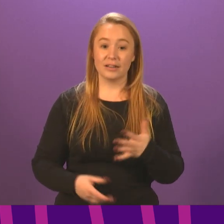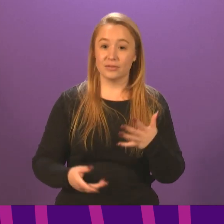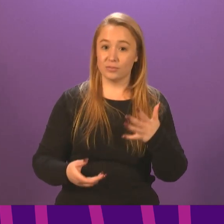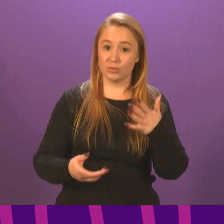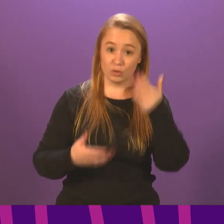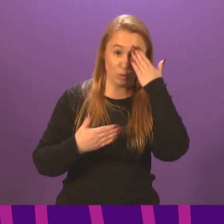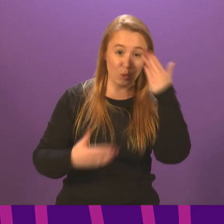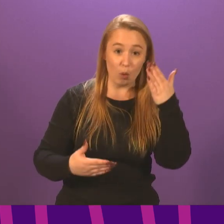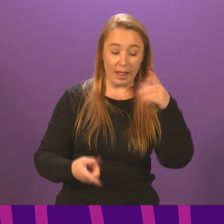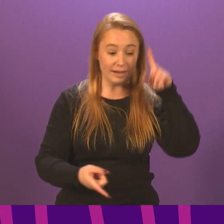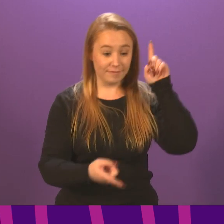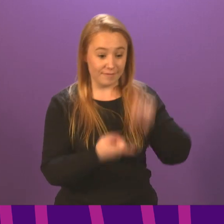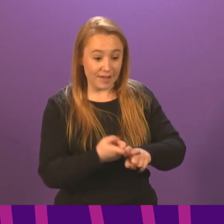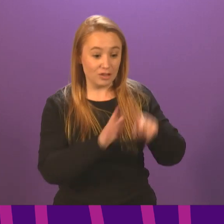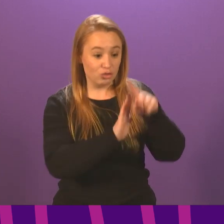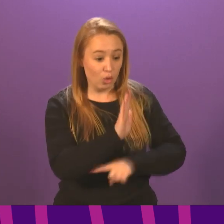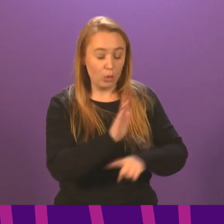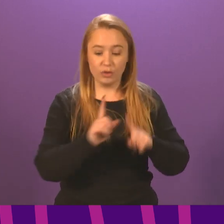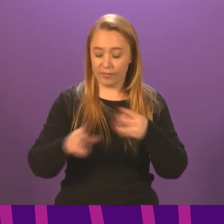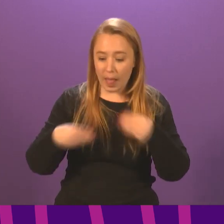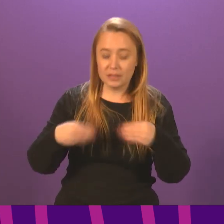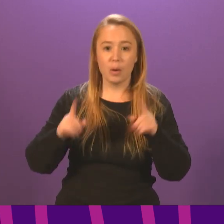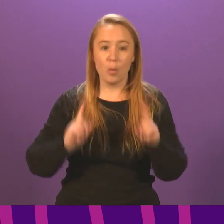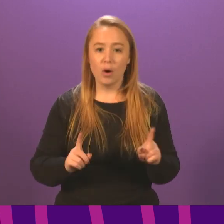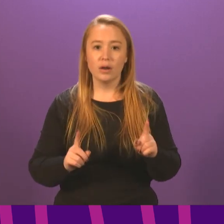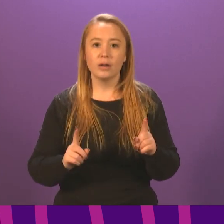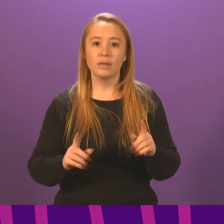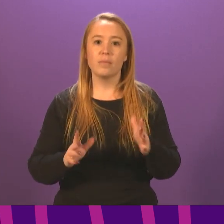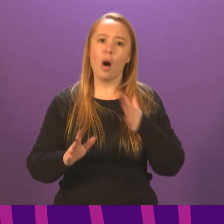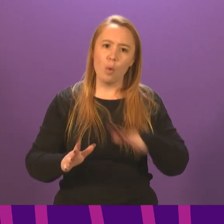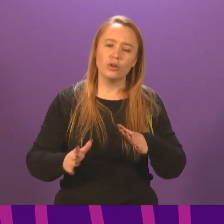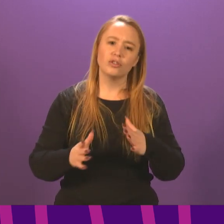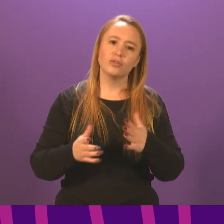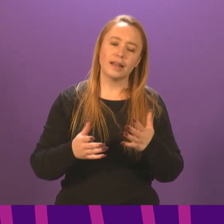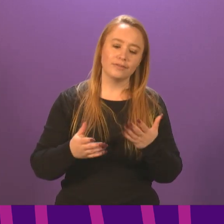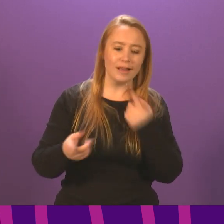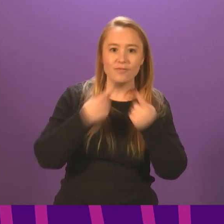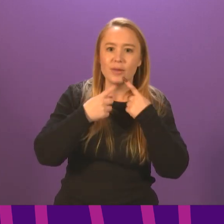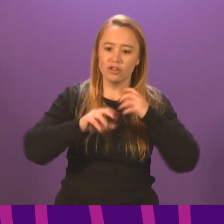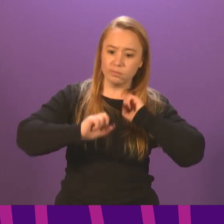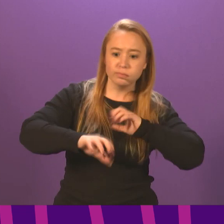in the middle of a pandemic—I do not like that situation any more than anyone else does—I am nevertheless acutely aware that we should give them as much certainty and notice as